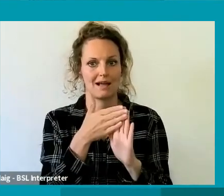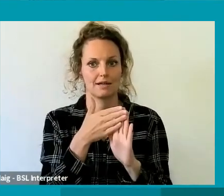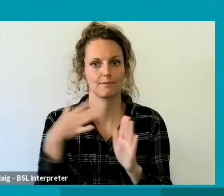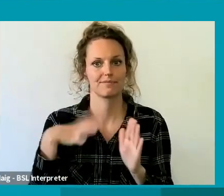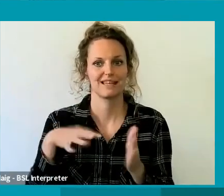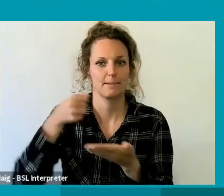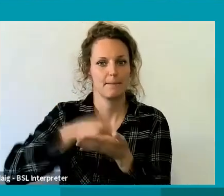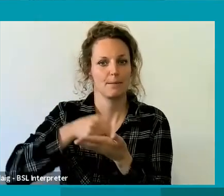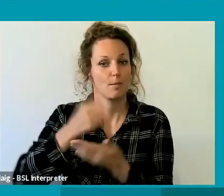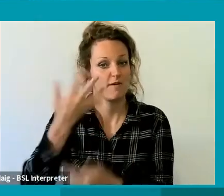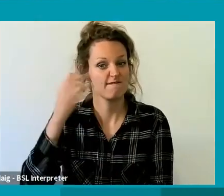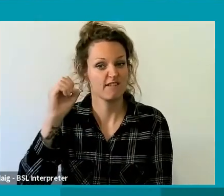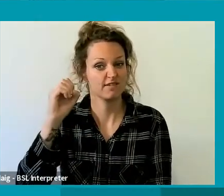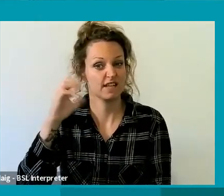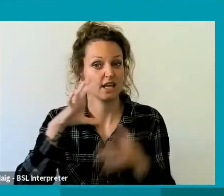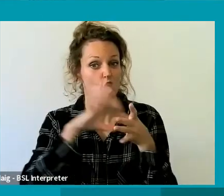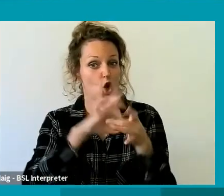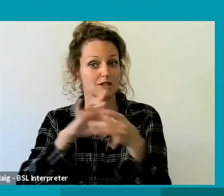Do you have a minimum of 50 contacts?